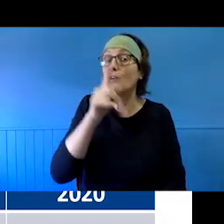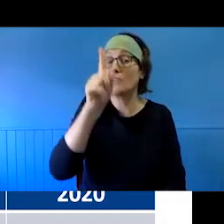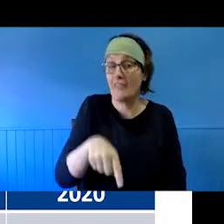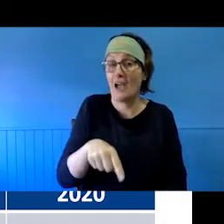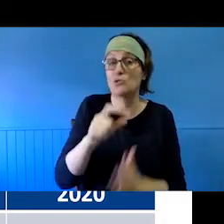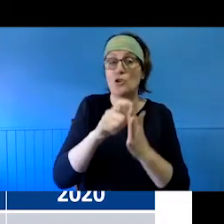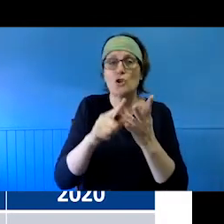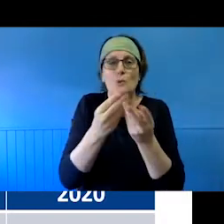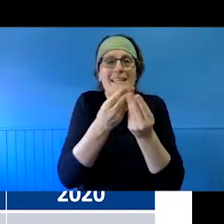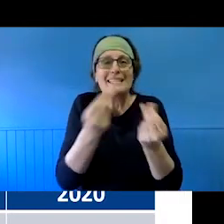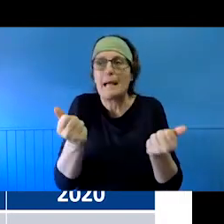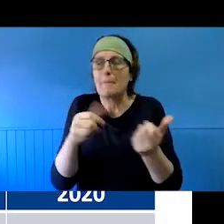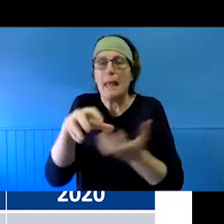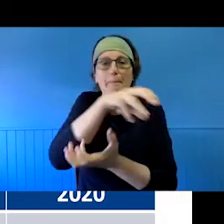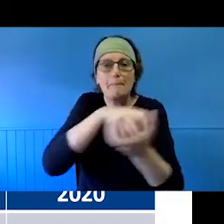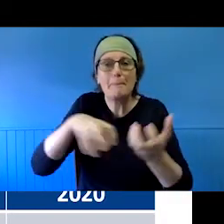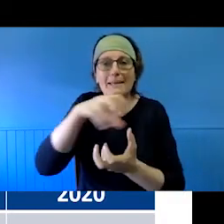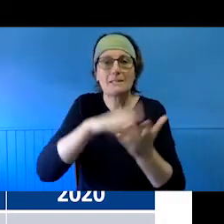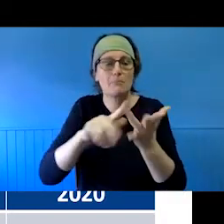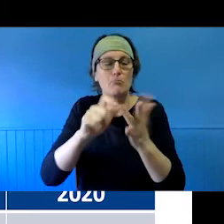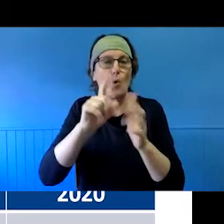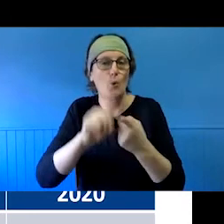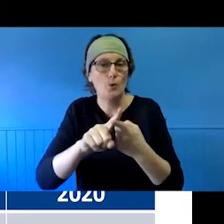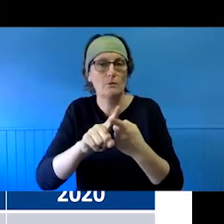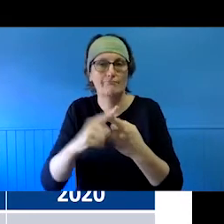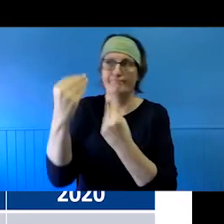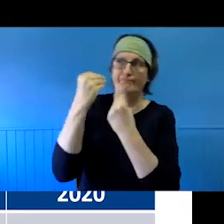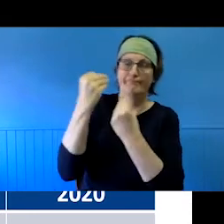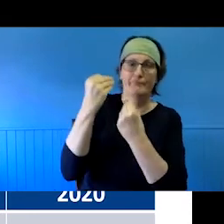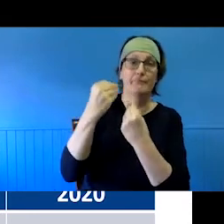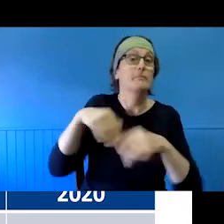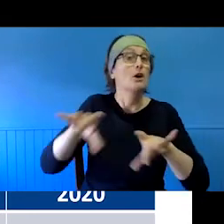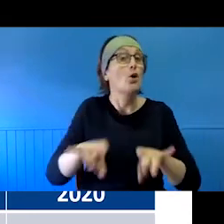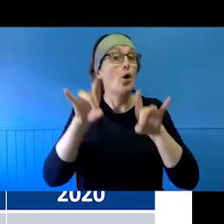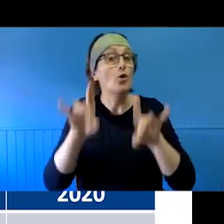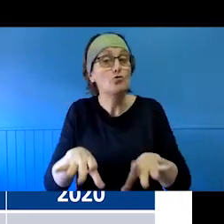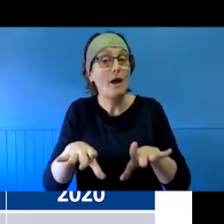external or mixed mode of teaching. In Australia, the definition of